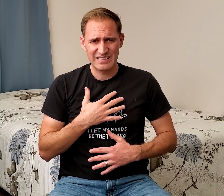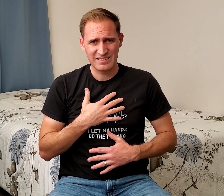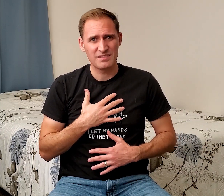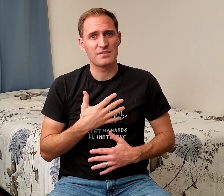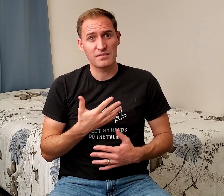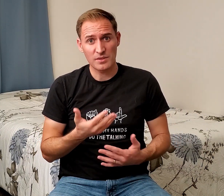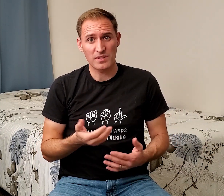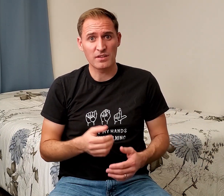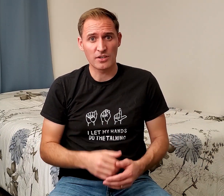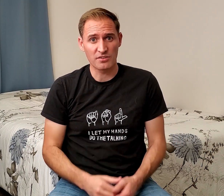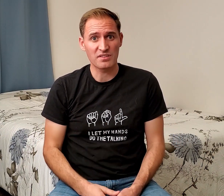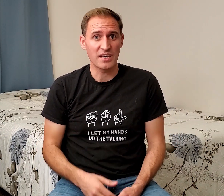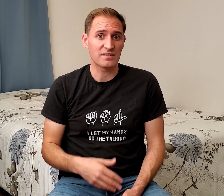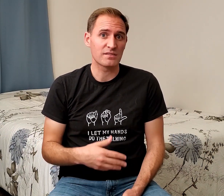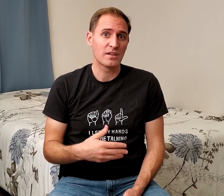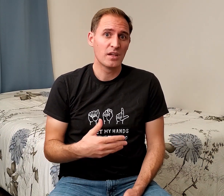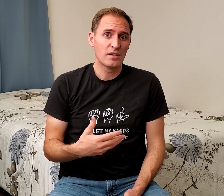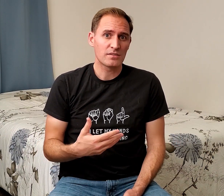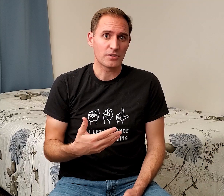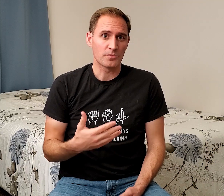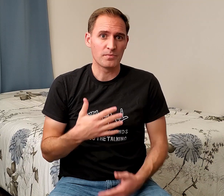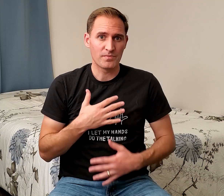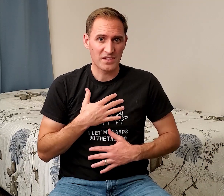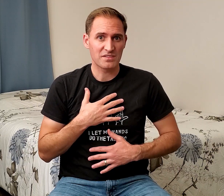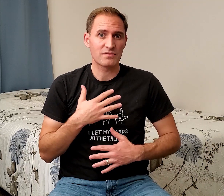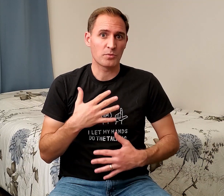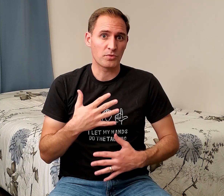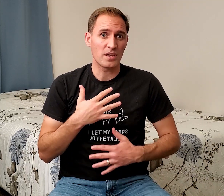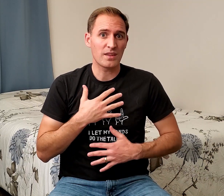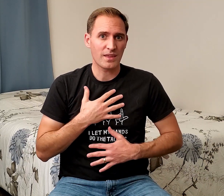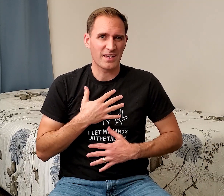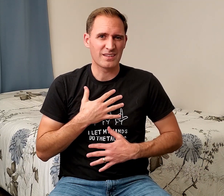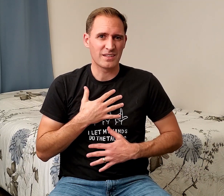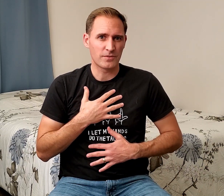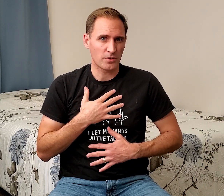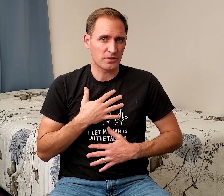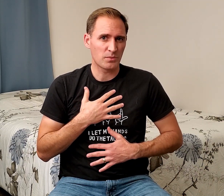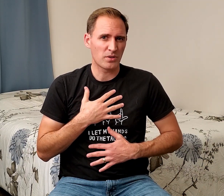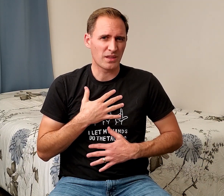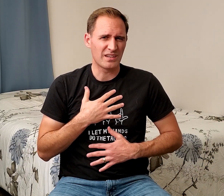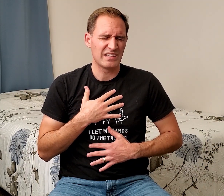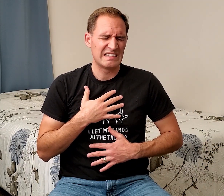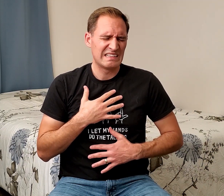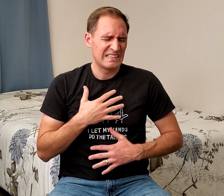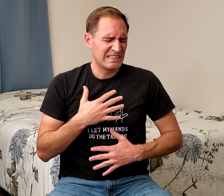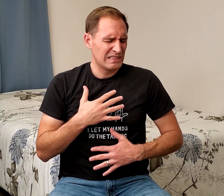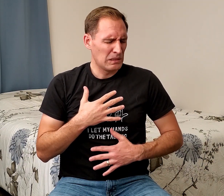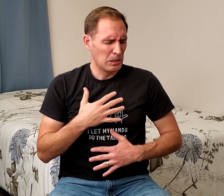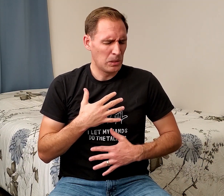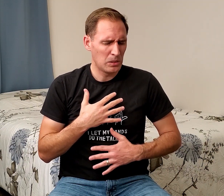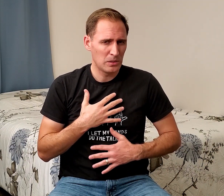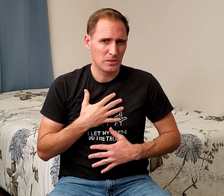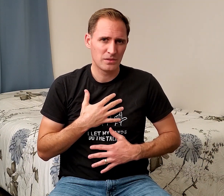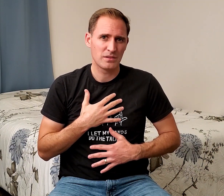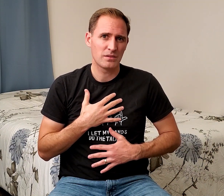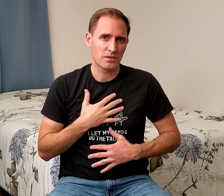something along those lines. So this is for breathe and difficulty breathing you